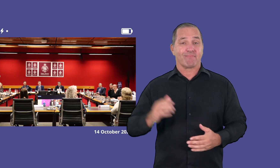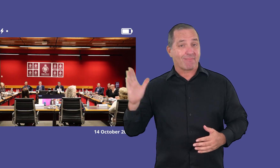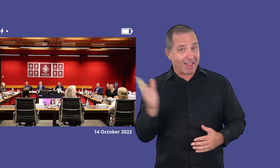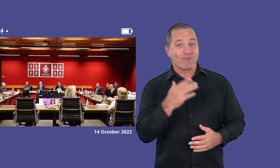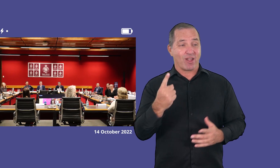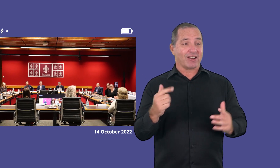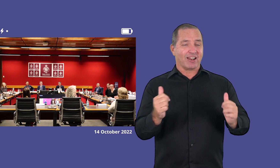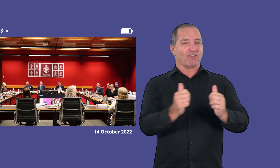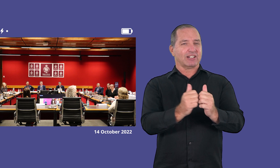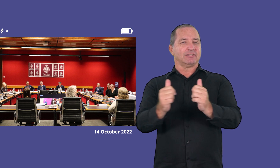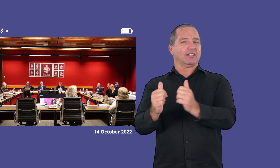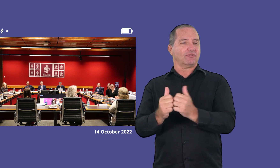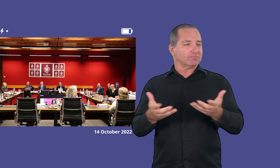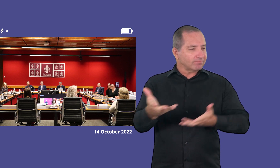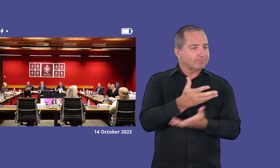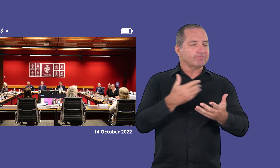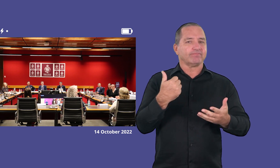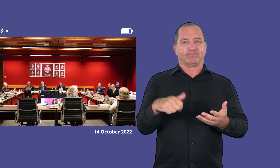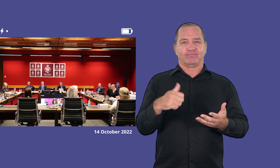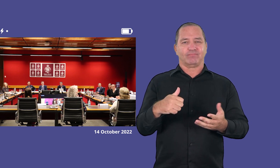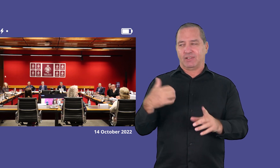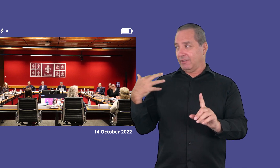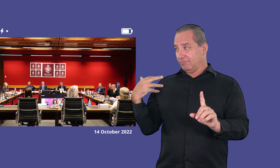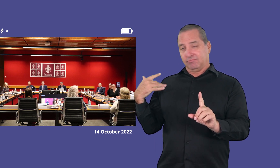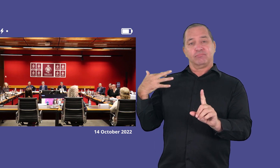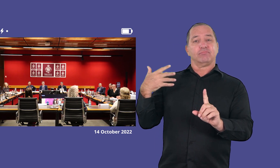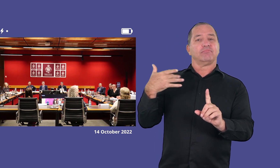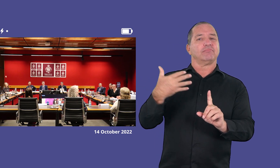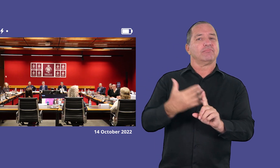Everyone agreed that too little is currently being done